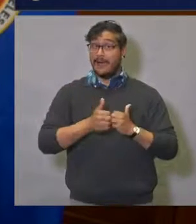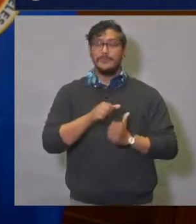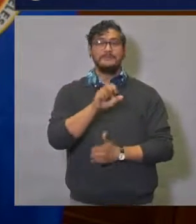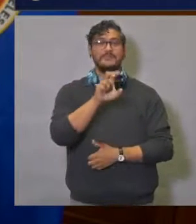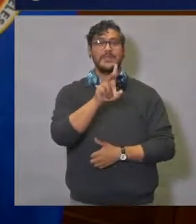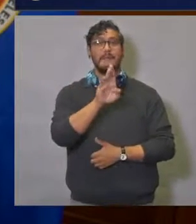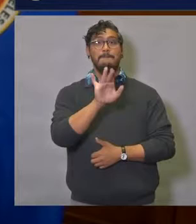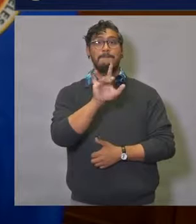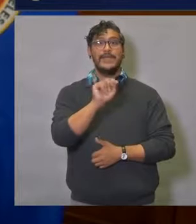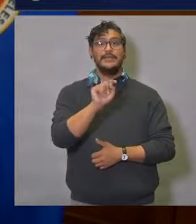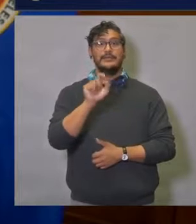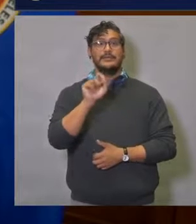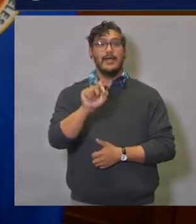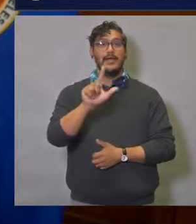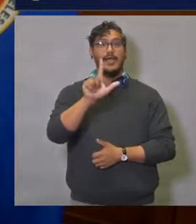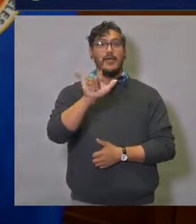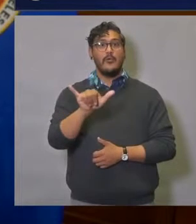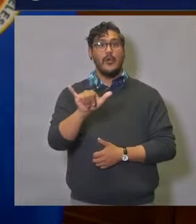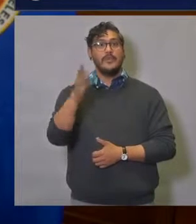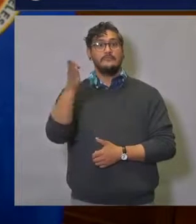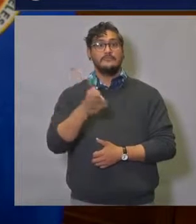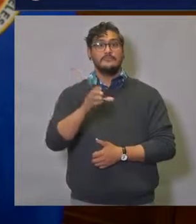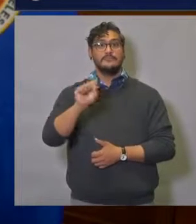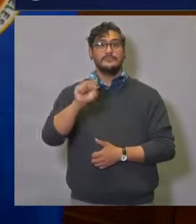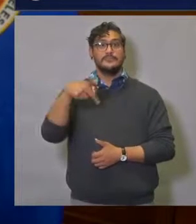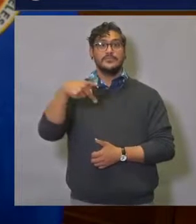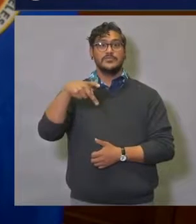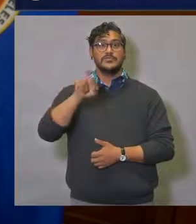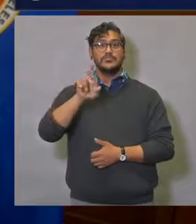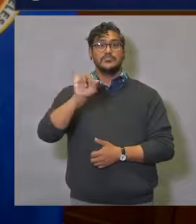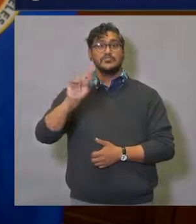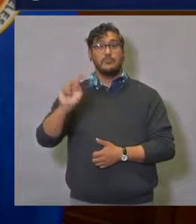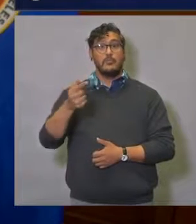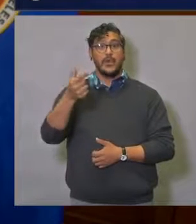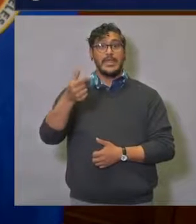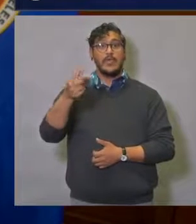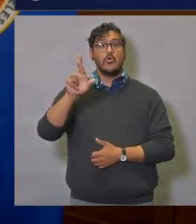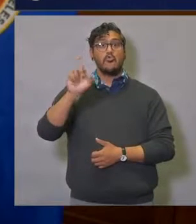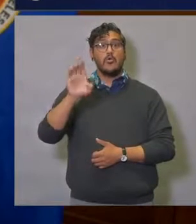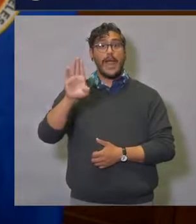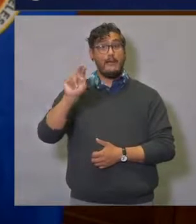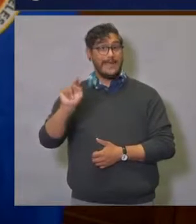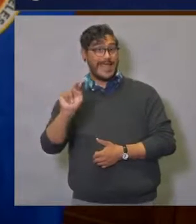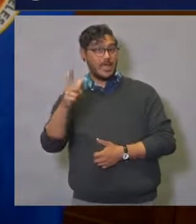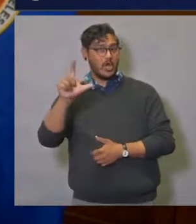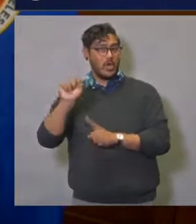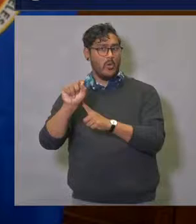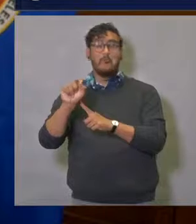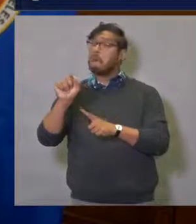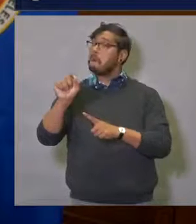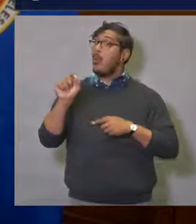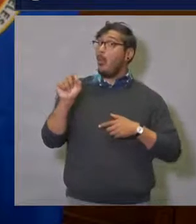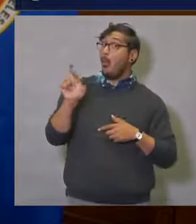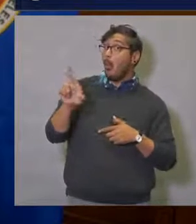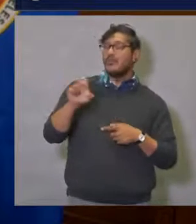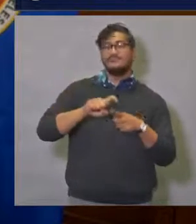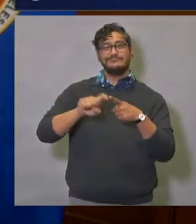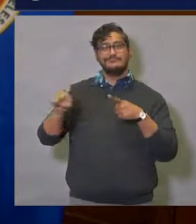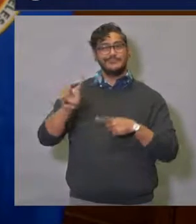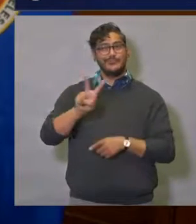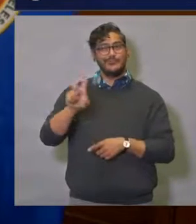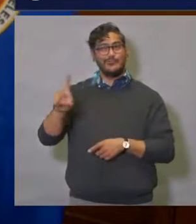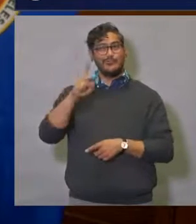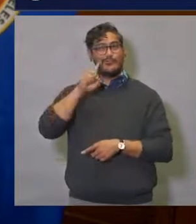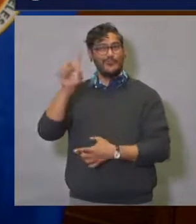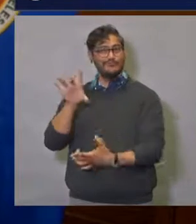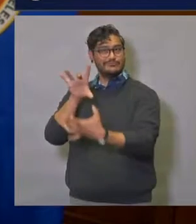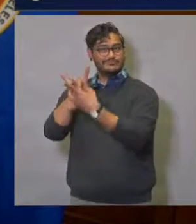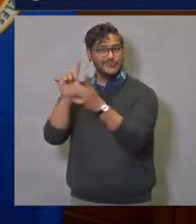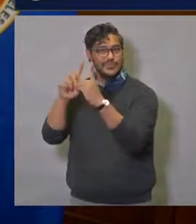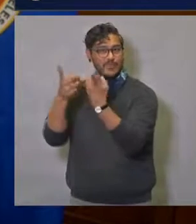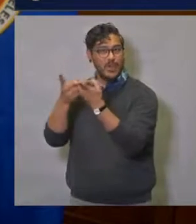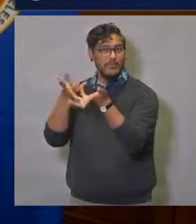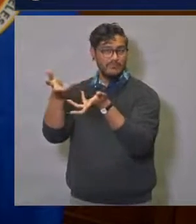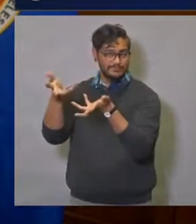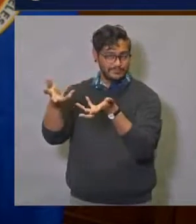TO REGISTER, PARTICIPANTS CAN